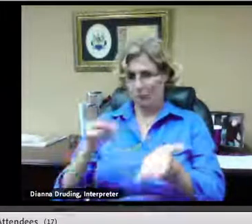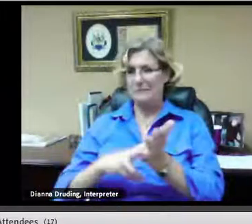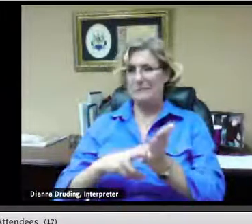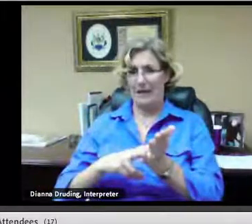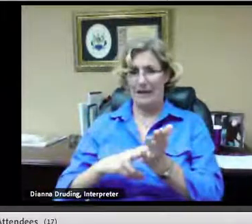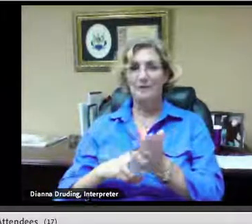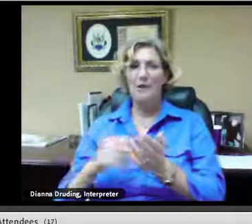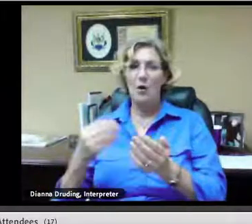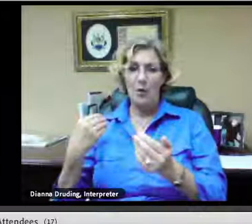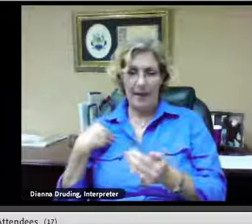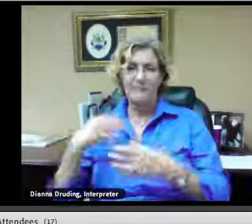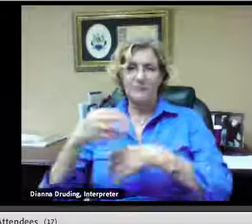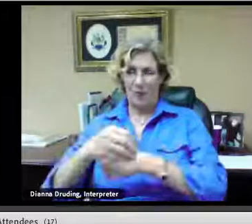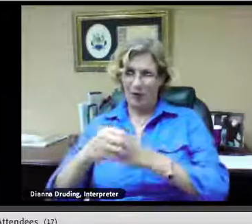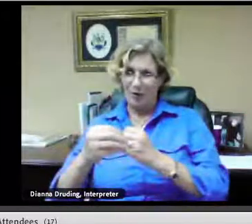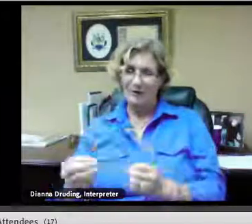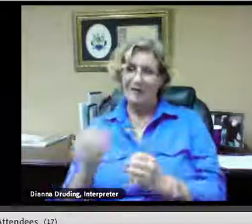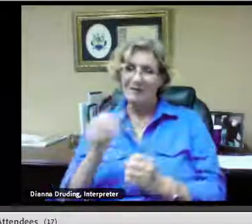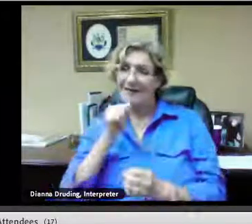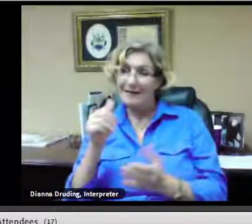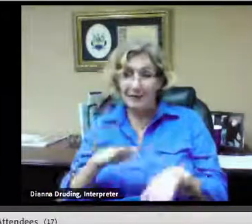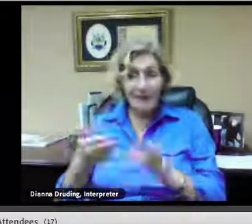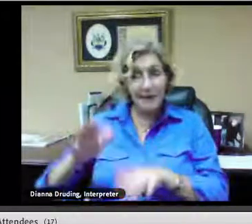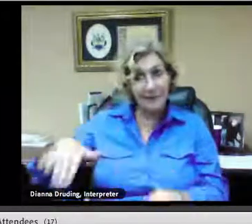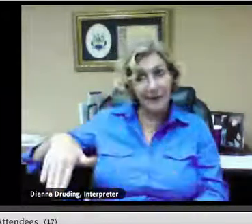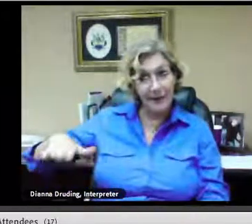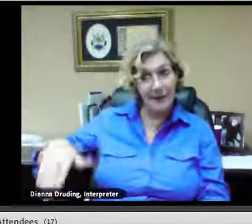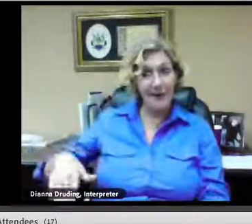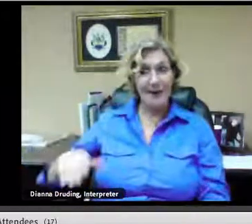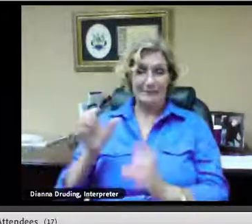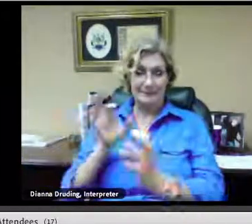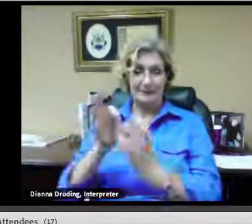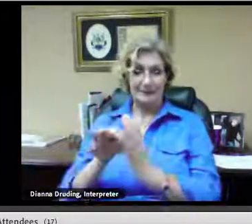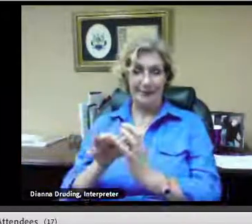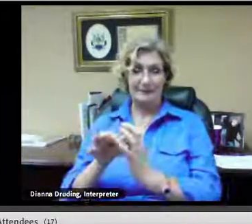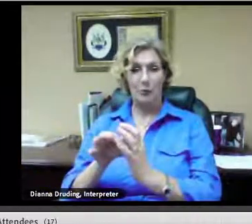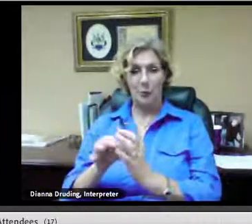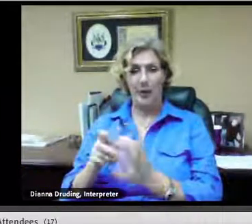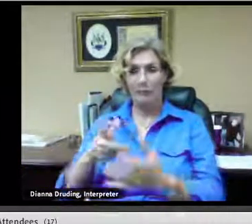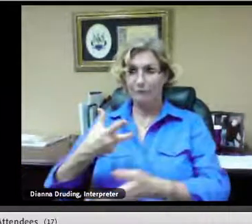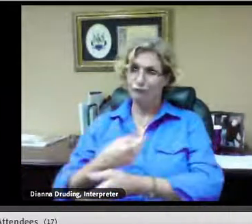There were still practices around saying, you know, "It's better off, if that person has a disability,